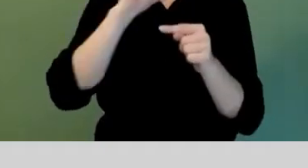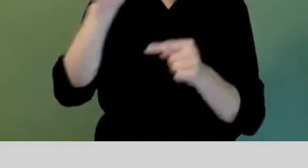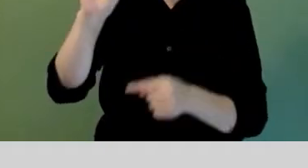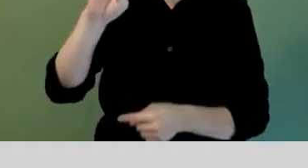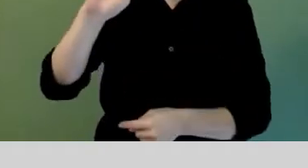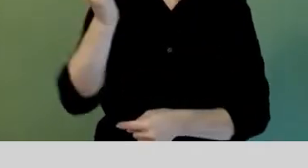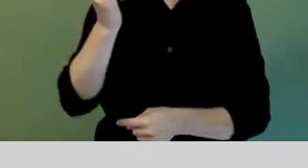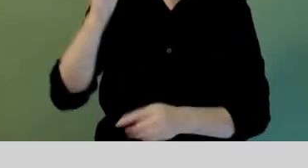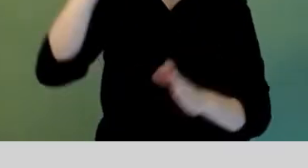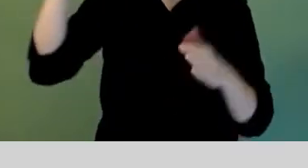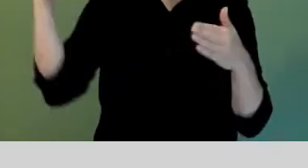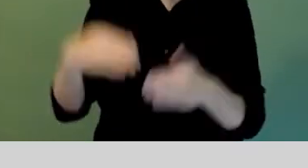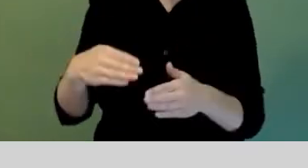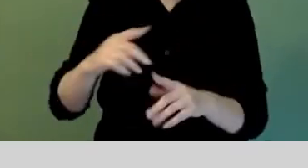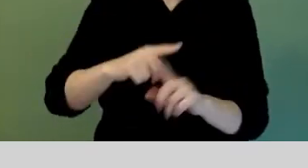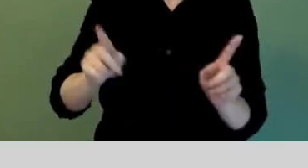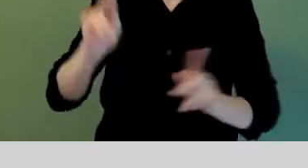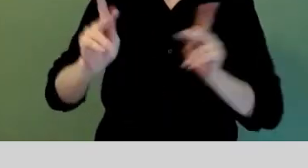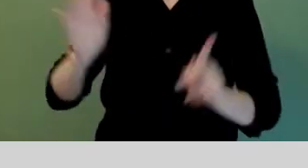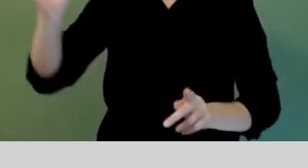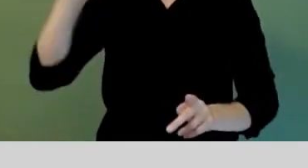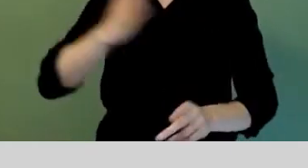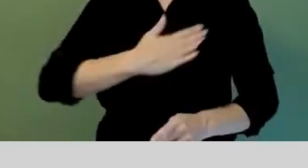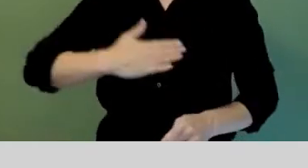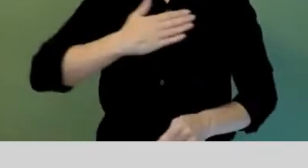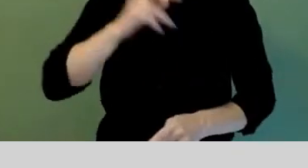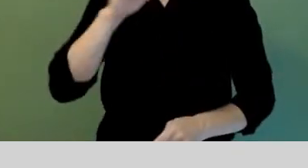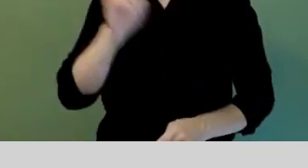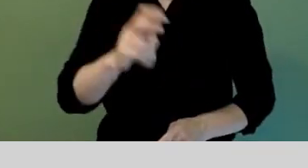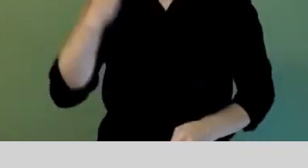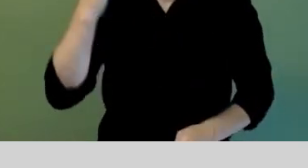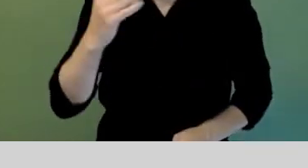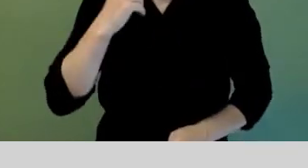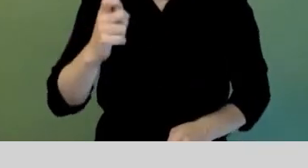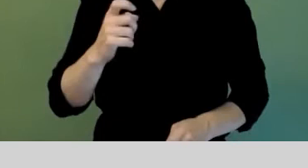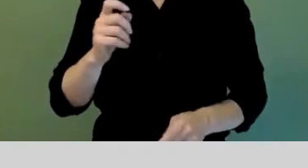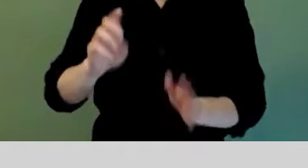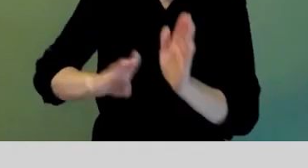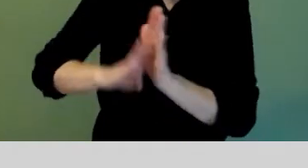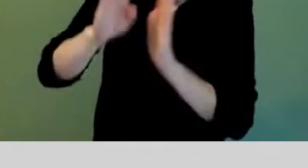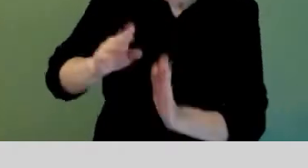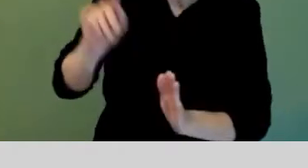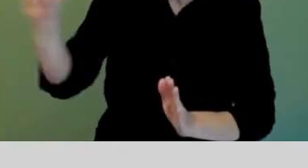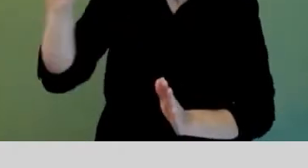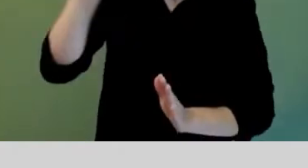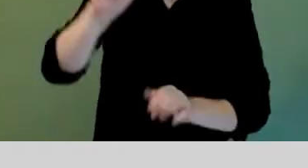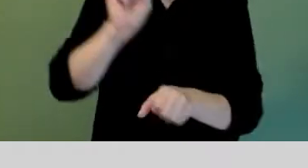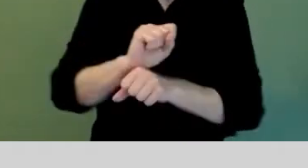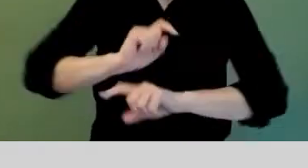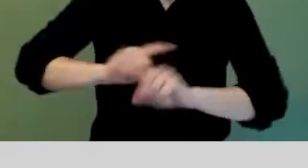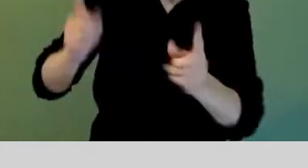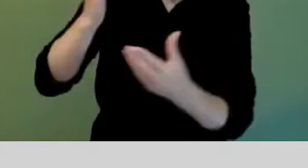is that it was possible for multiple developers working on different files to be able to name their variables and their functions the same thing